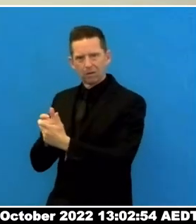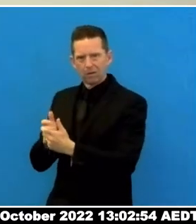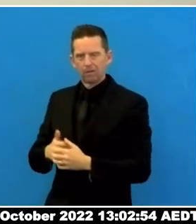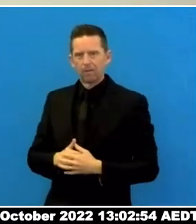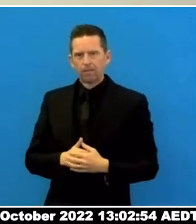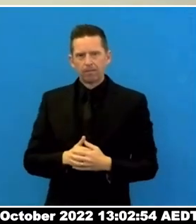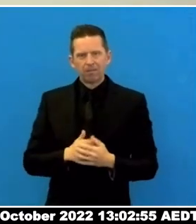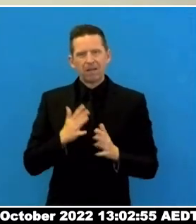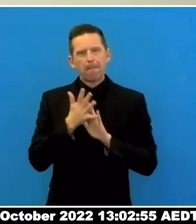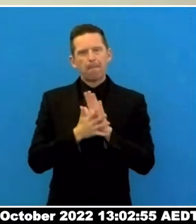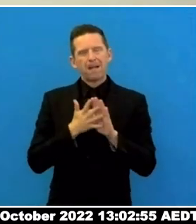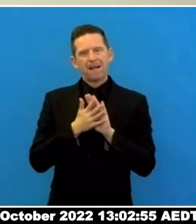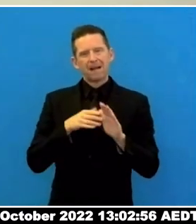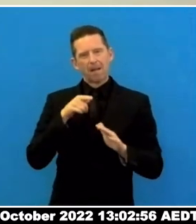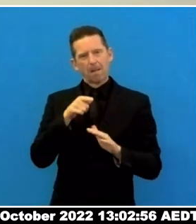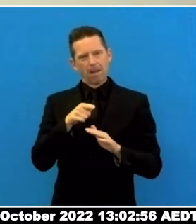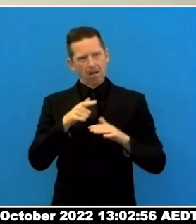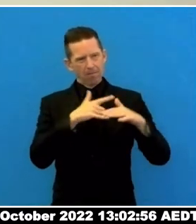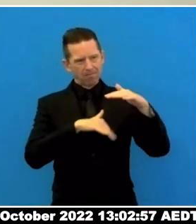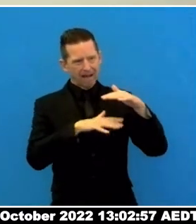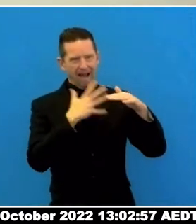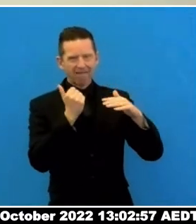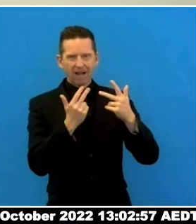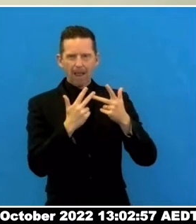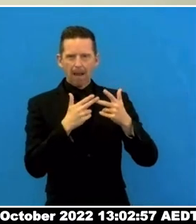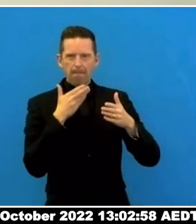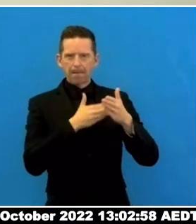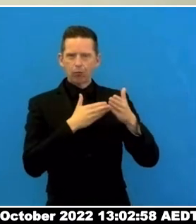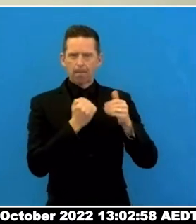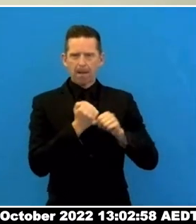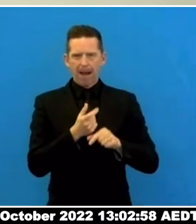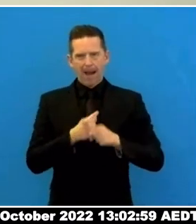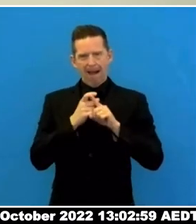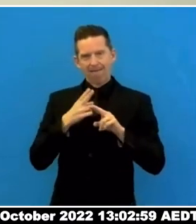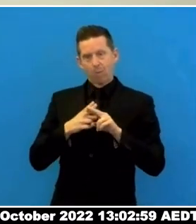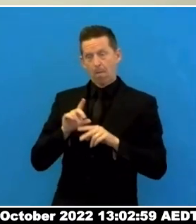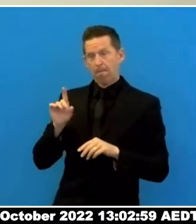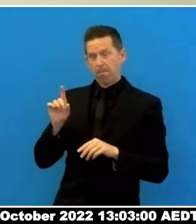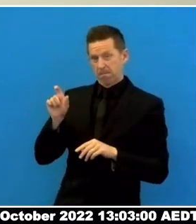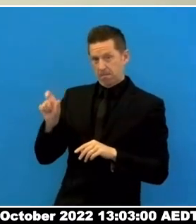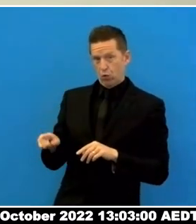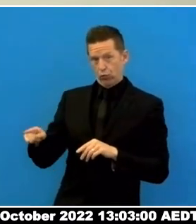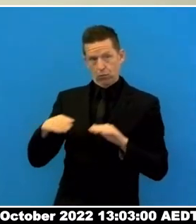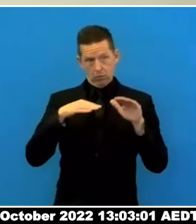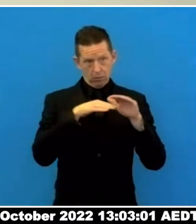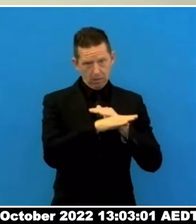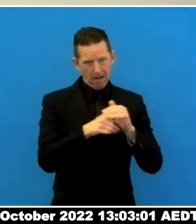to the additional barriers, I should say, to be being able to self advocate and to understand one's entitlements and one's right,